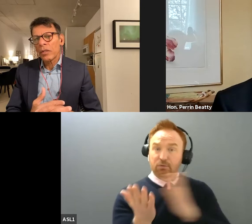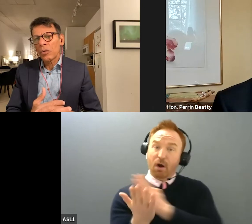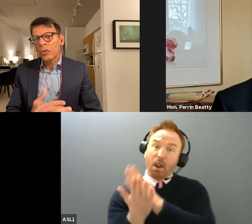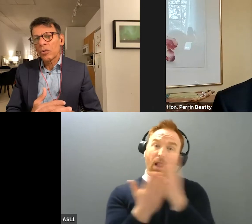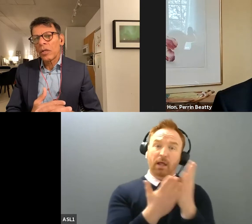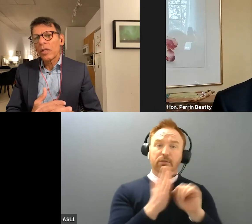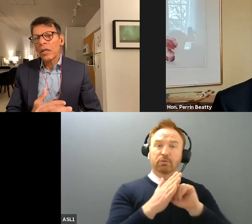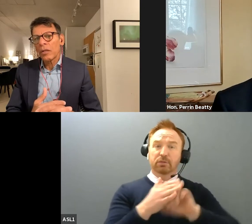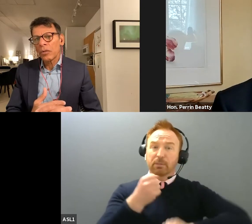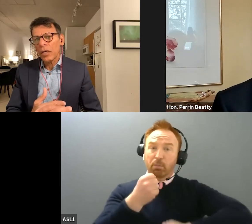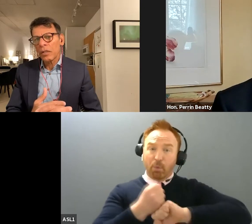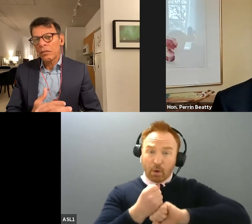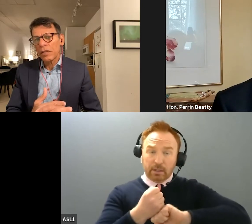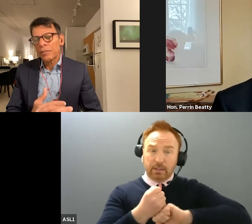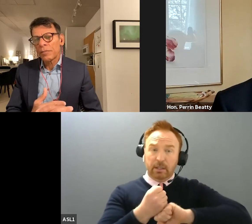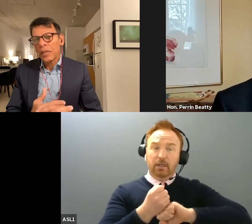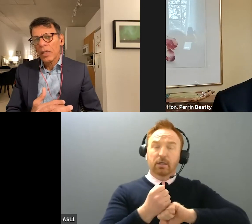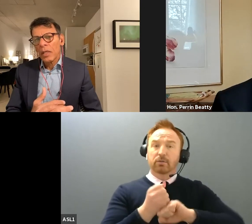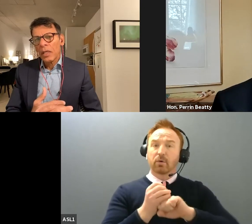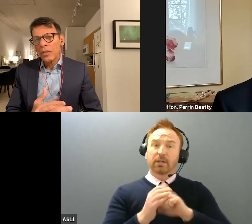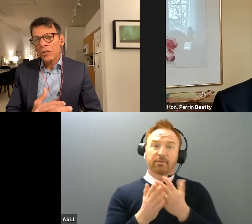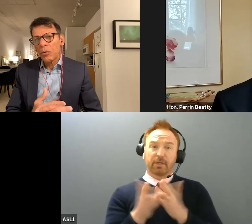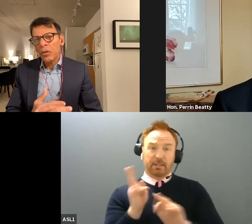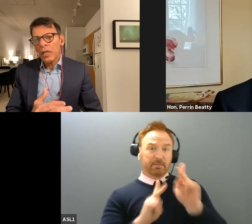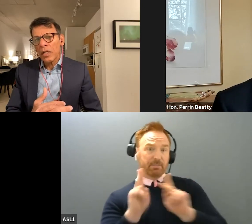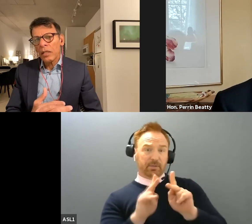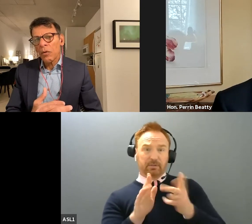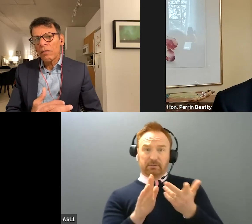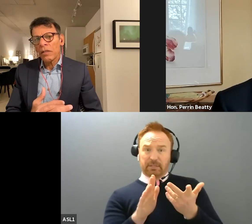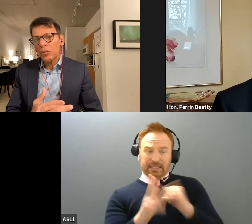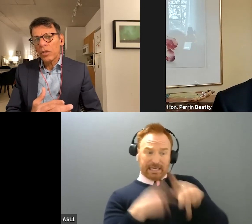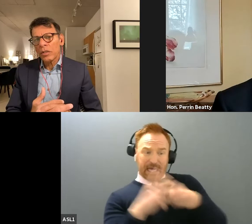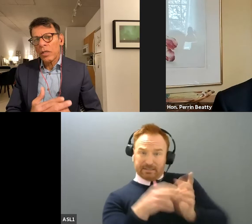those who need those kinds of support. I think one of the things we are seeing